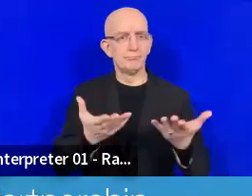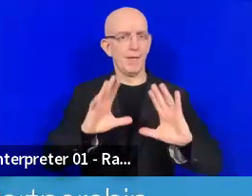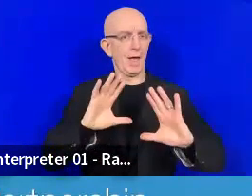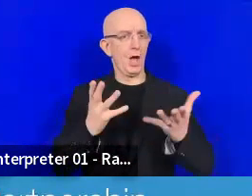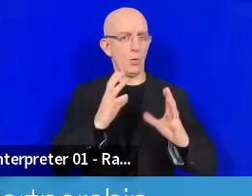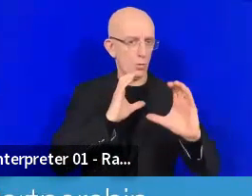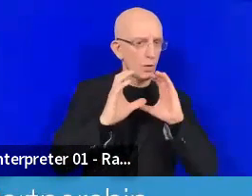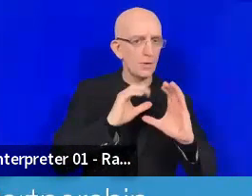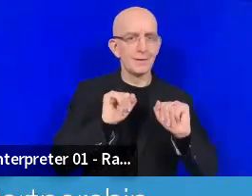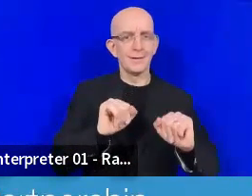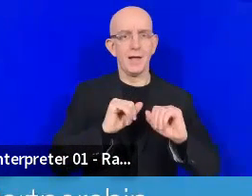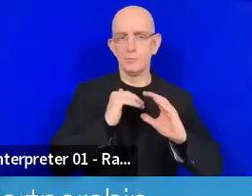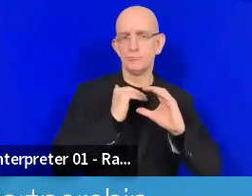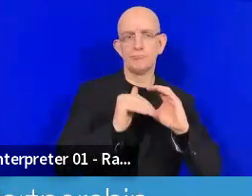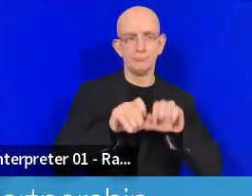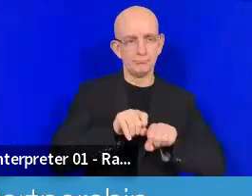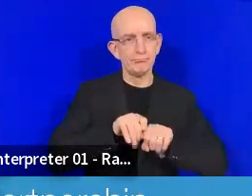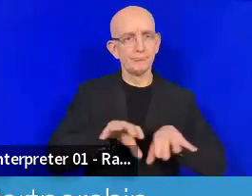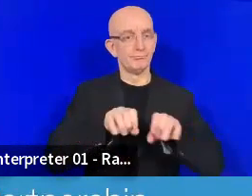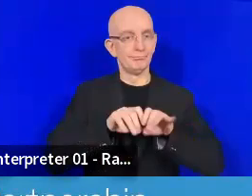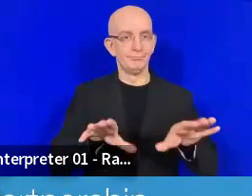up to the high level meeting.